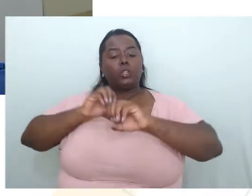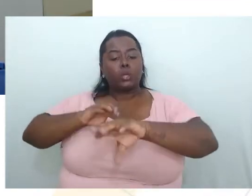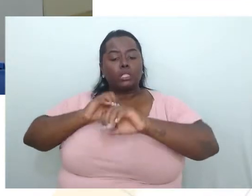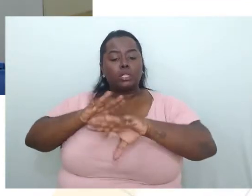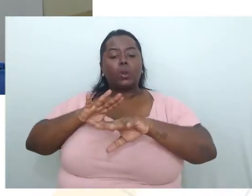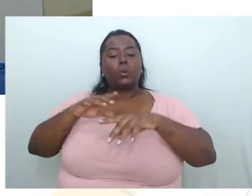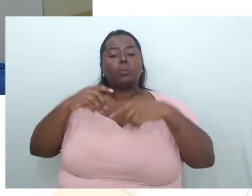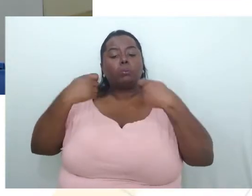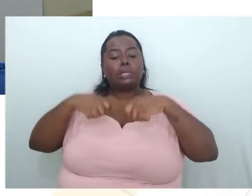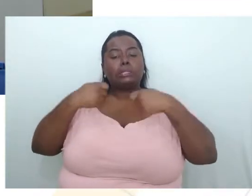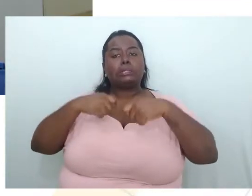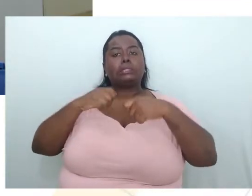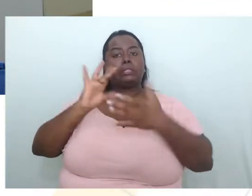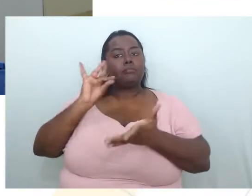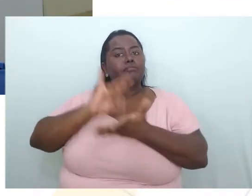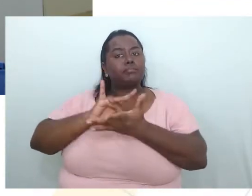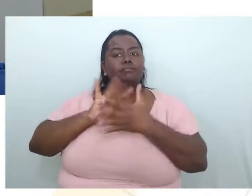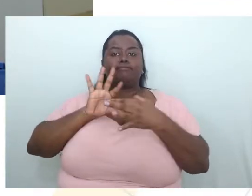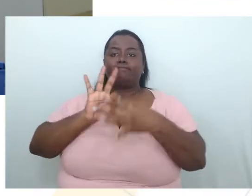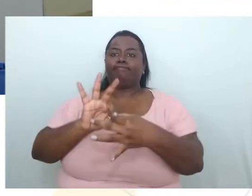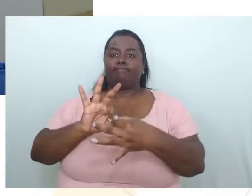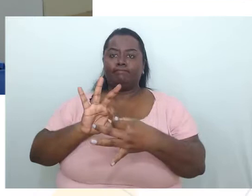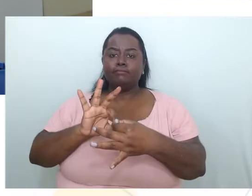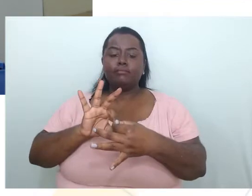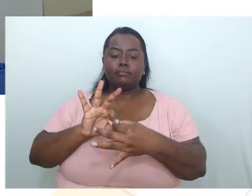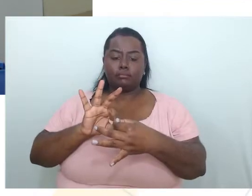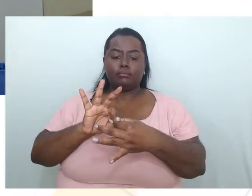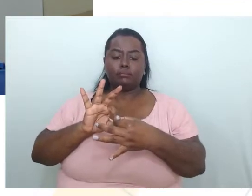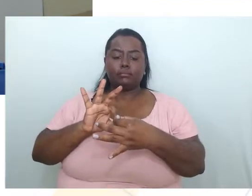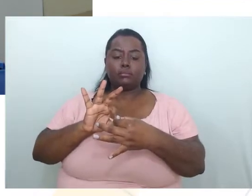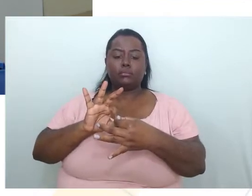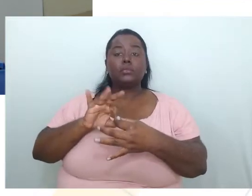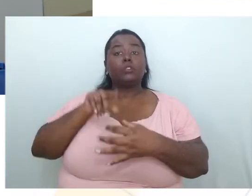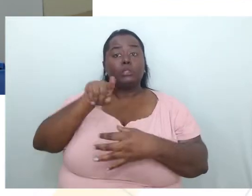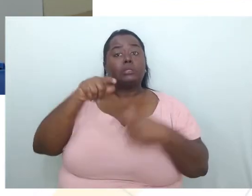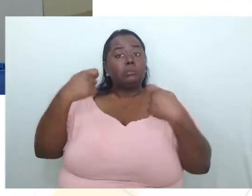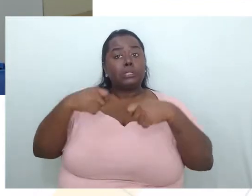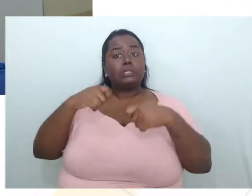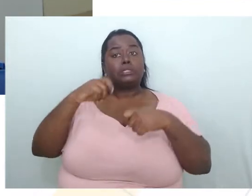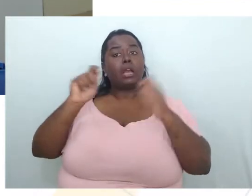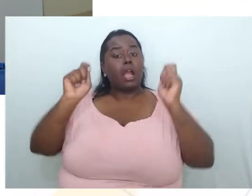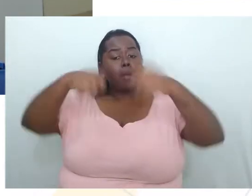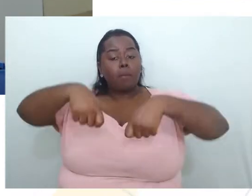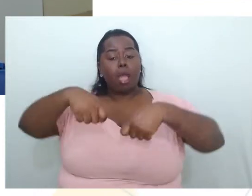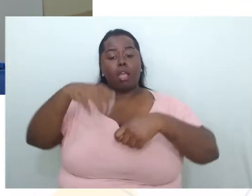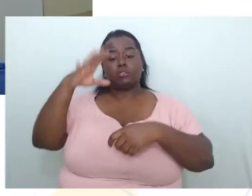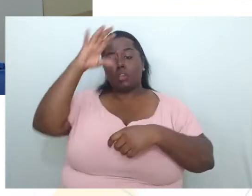no real development, isn't it, you have to be able to learn to read and write